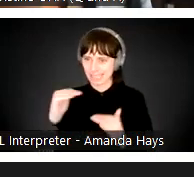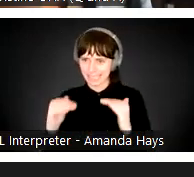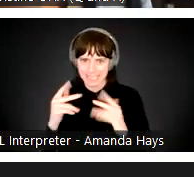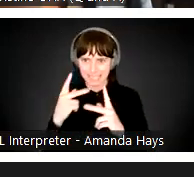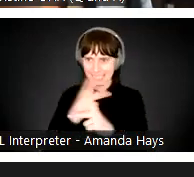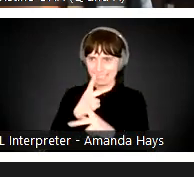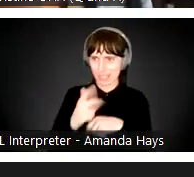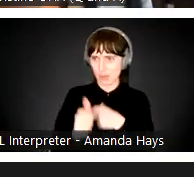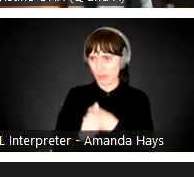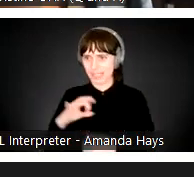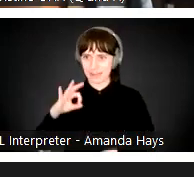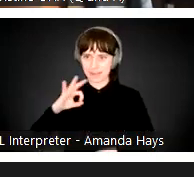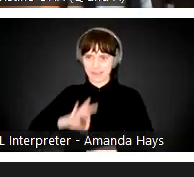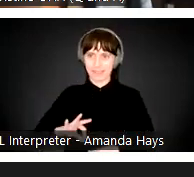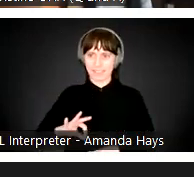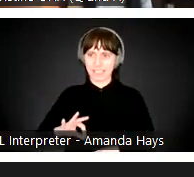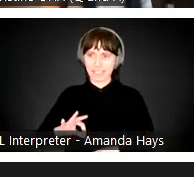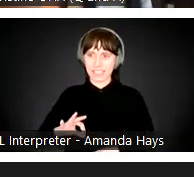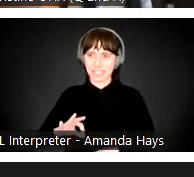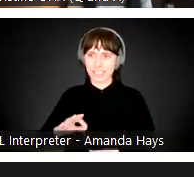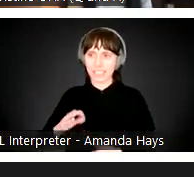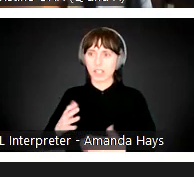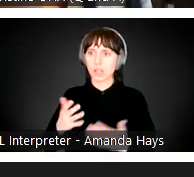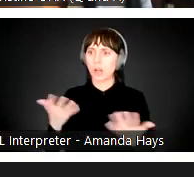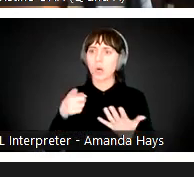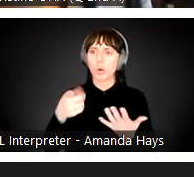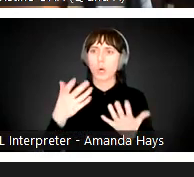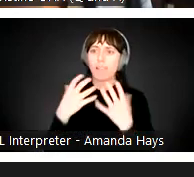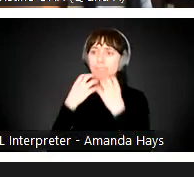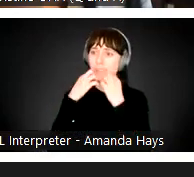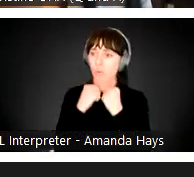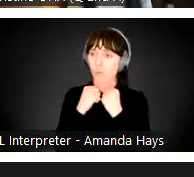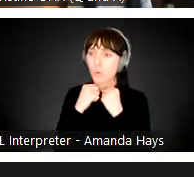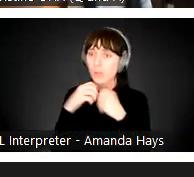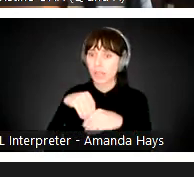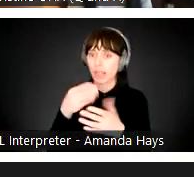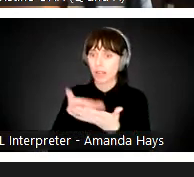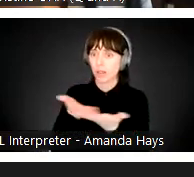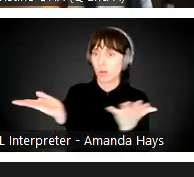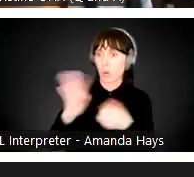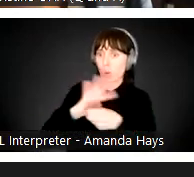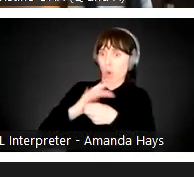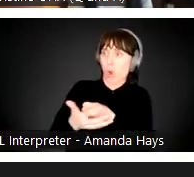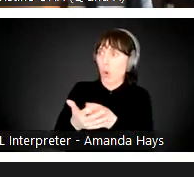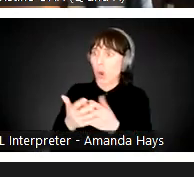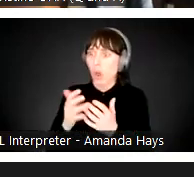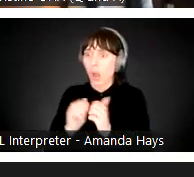understanding what the risk benefit of that intervention is, what you value in the world, and how you want to live in